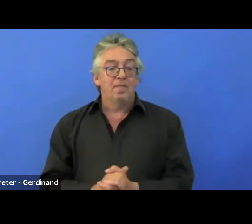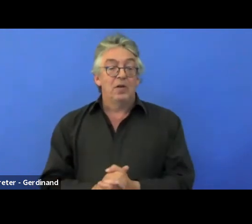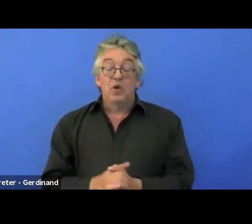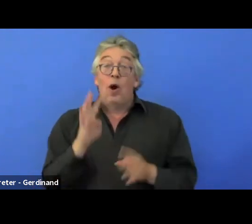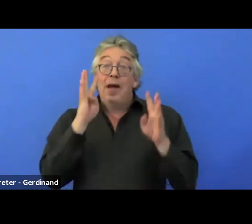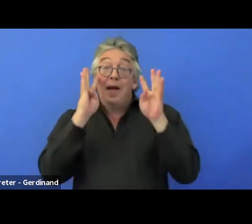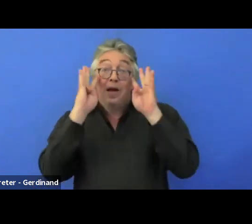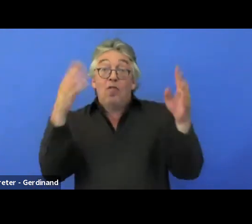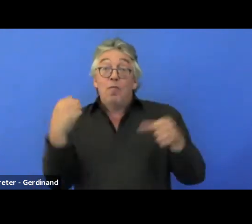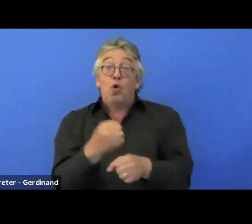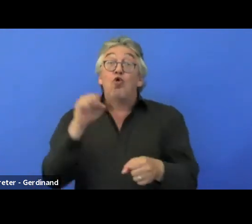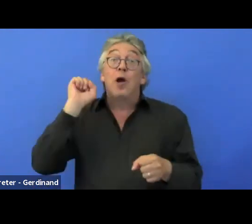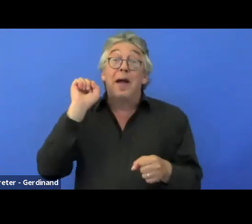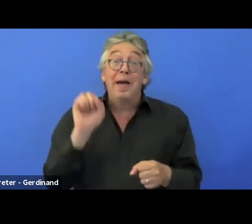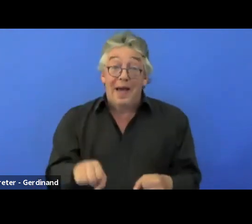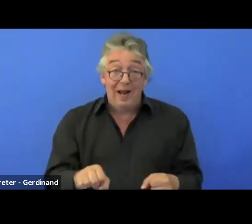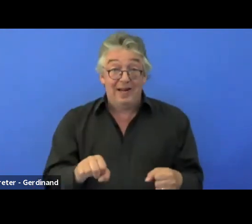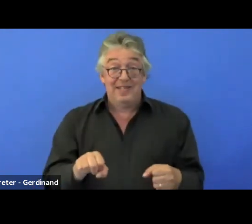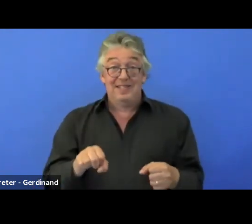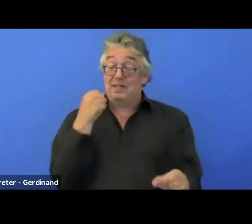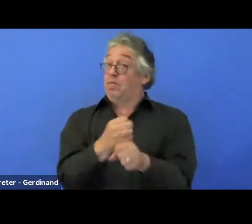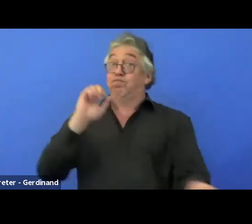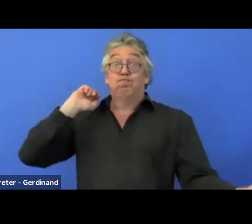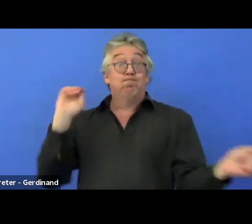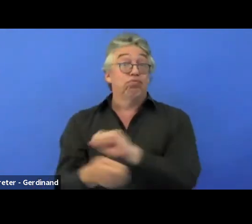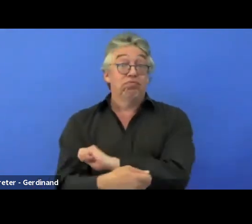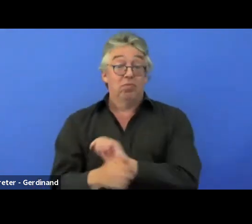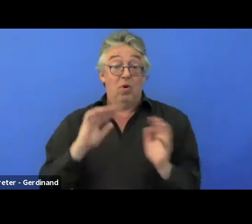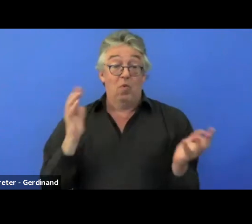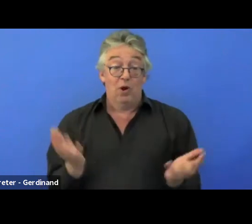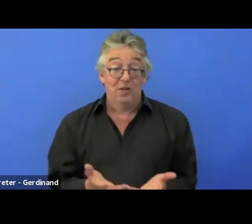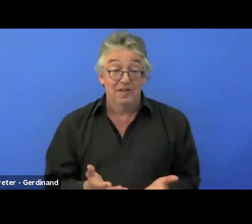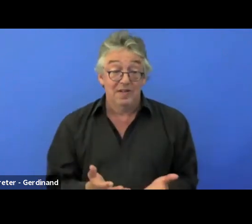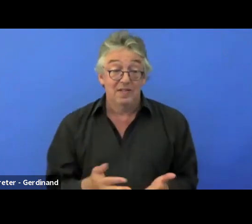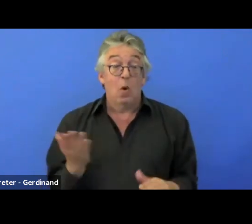And accessible products and services can have a different design and can be disruptive.